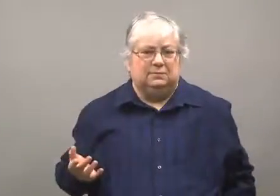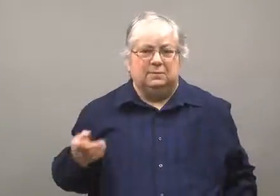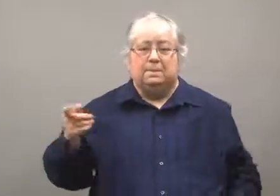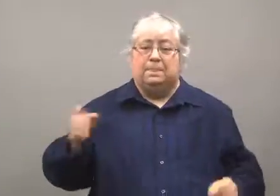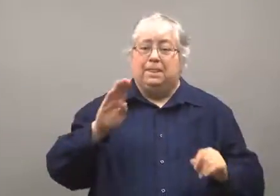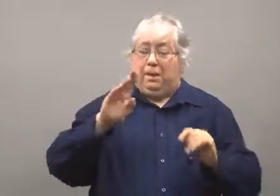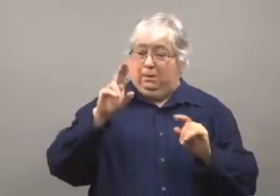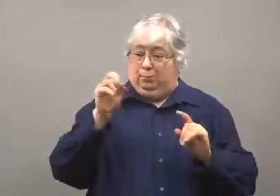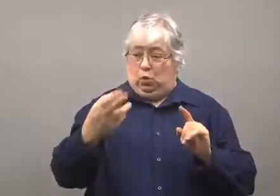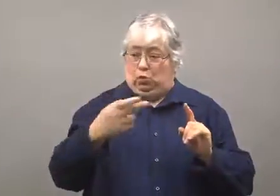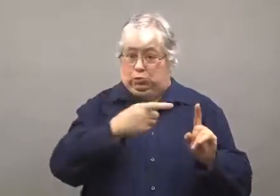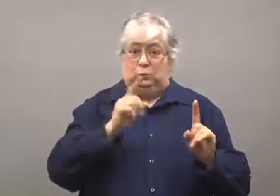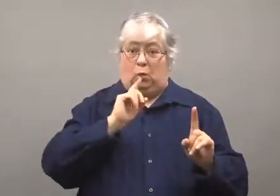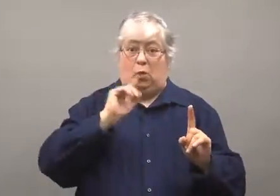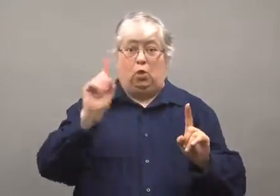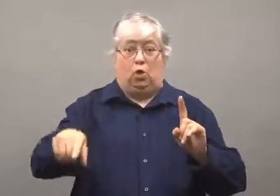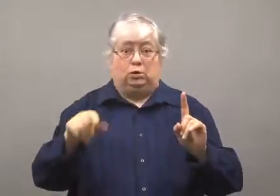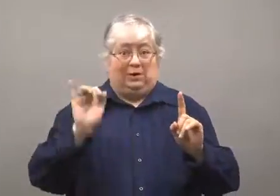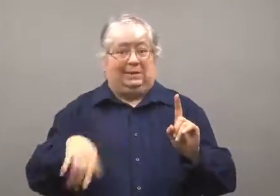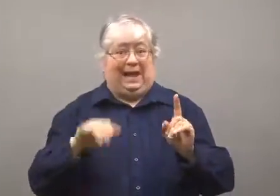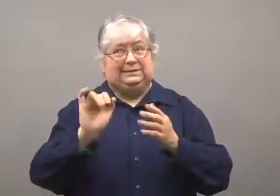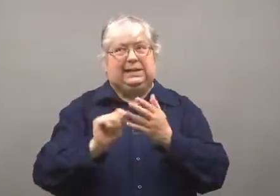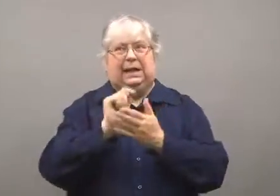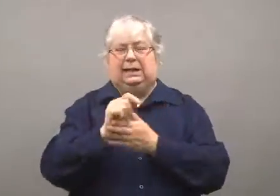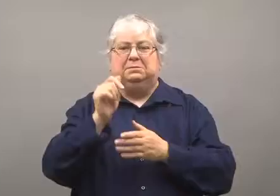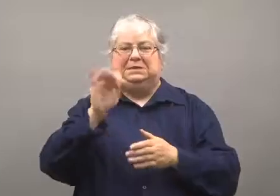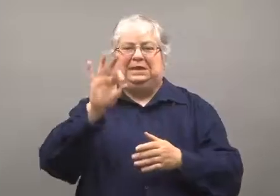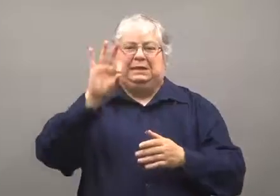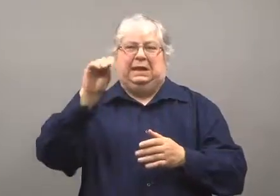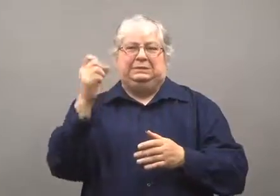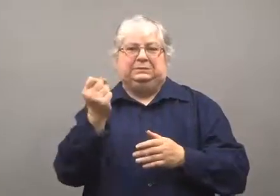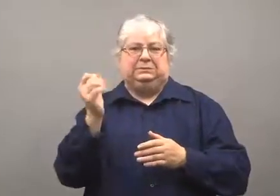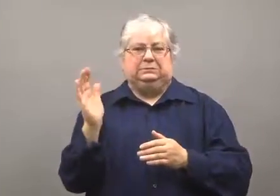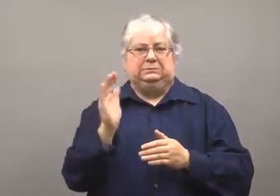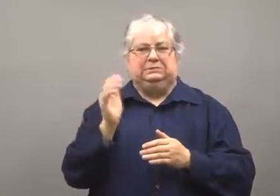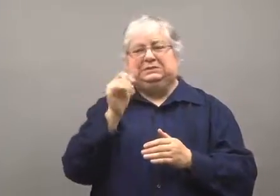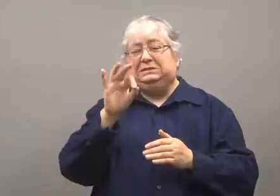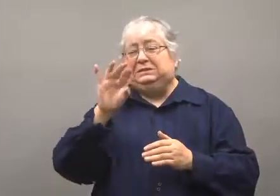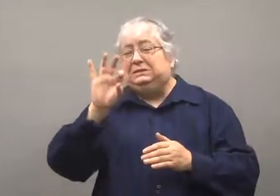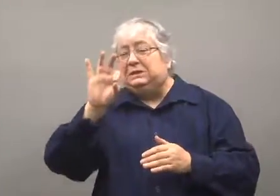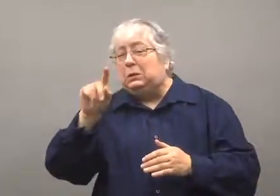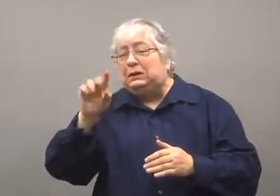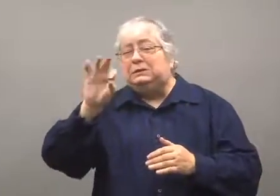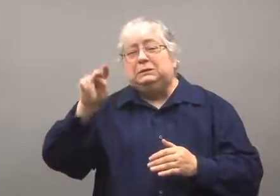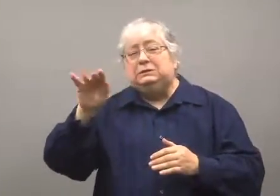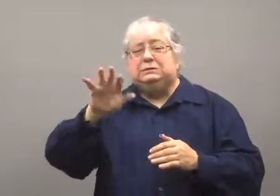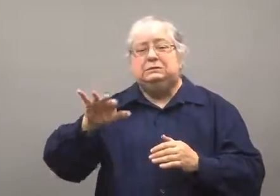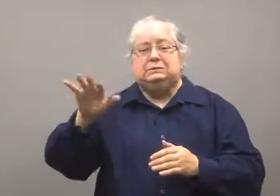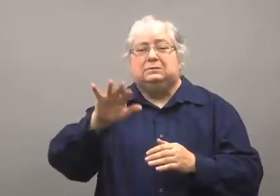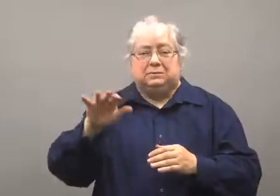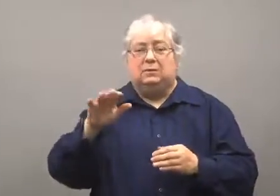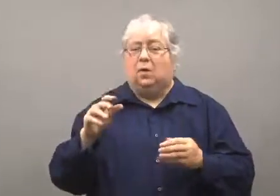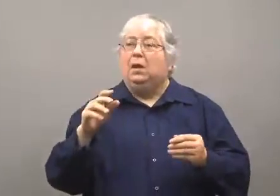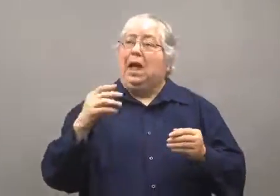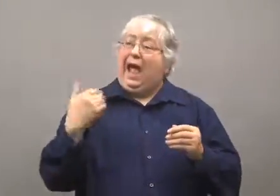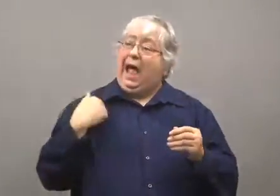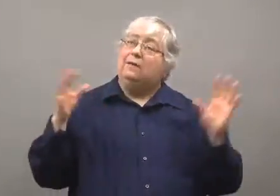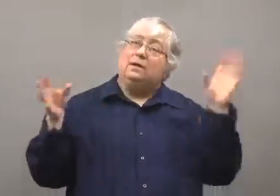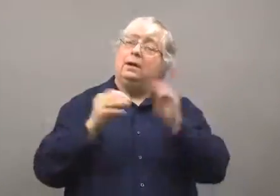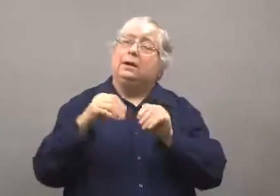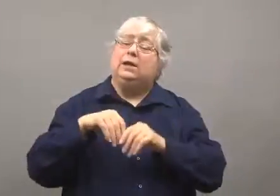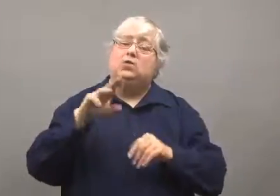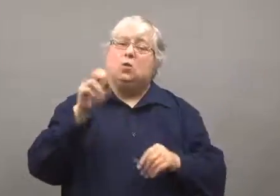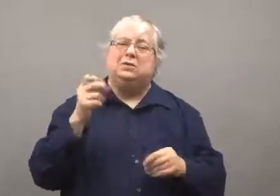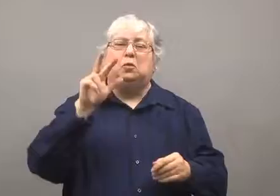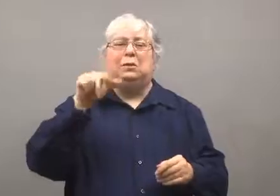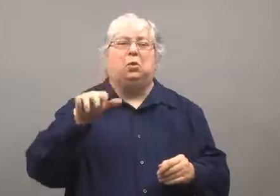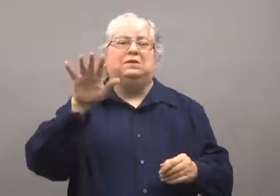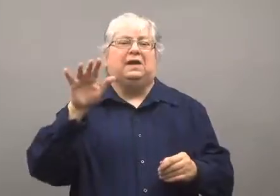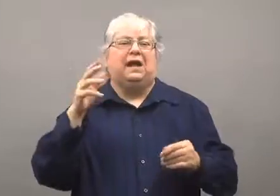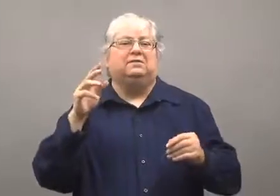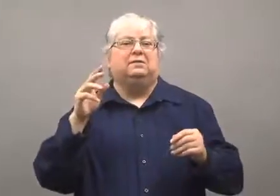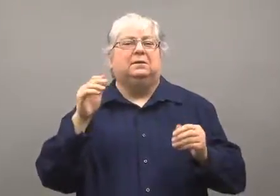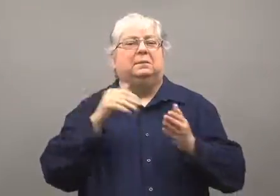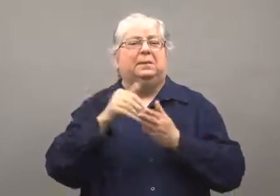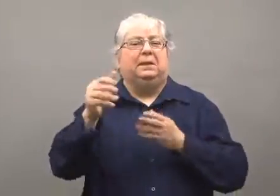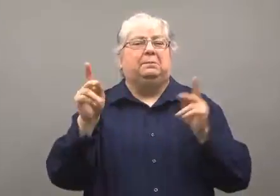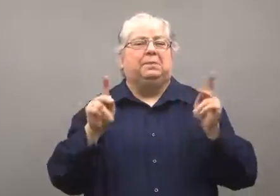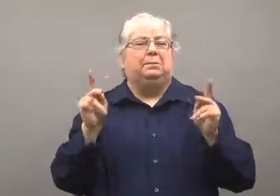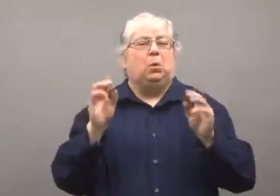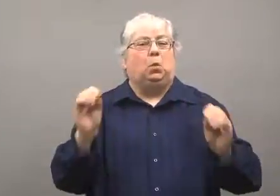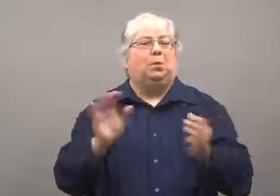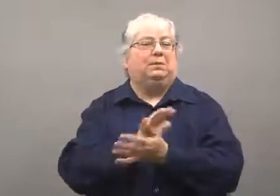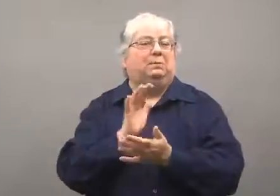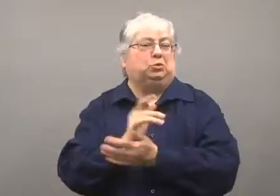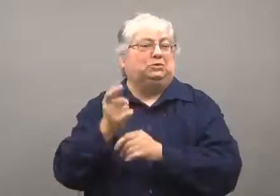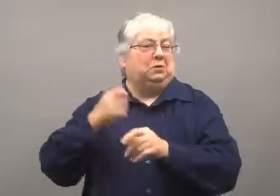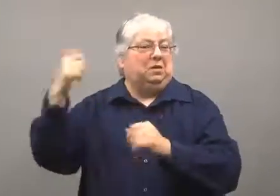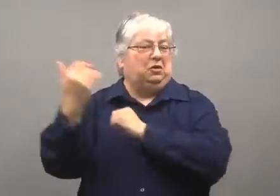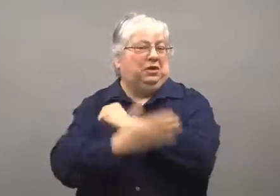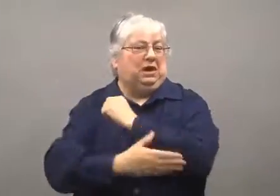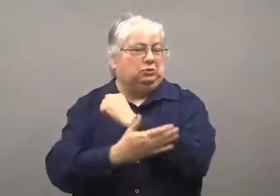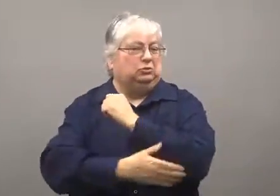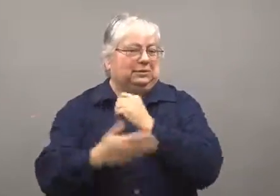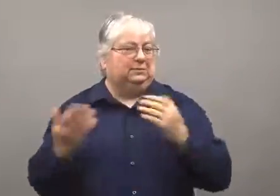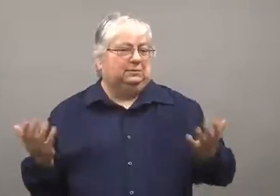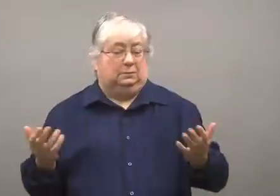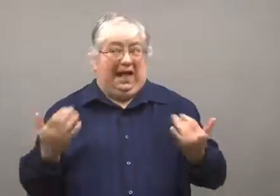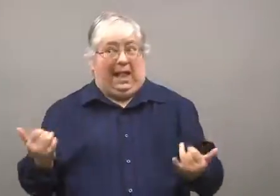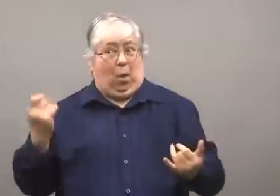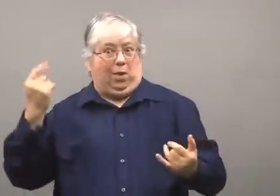Bush issued his order in the early 1990's.